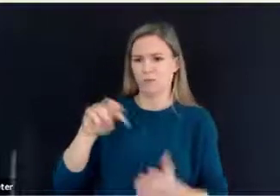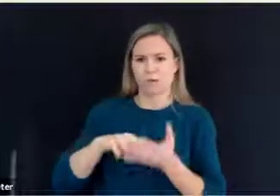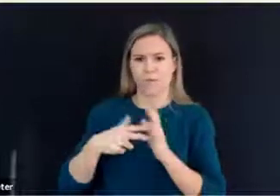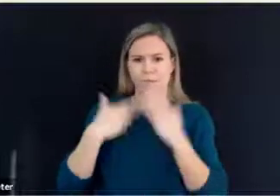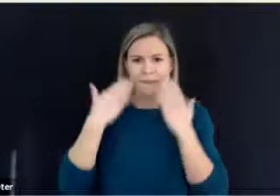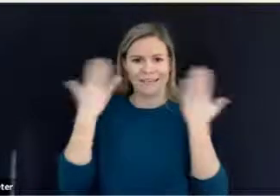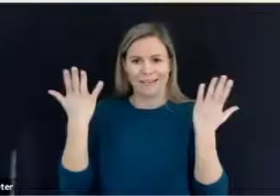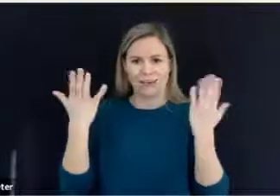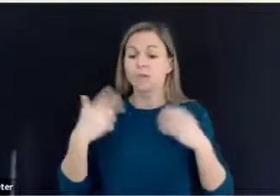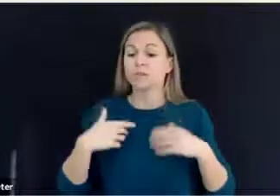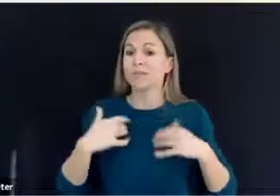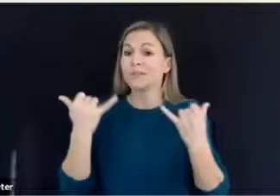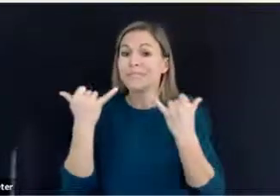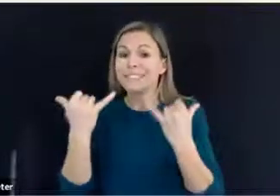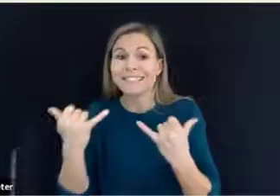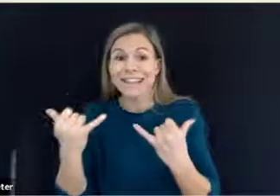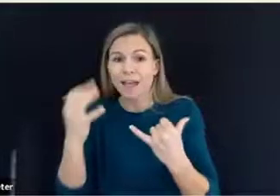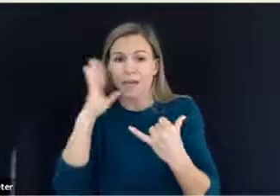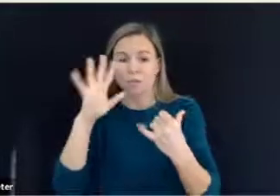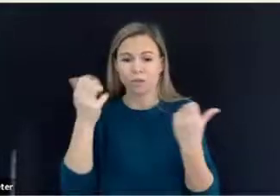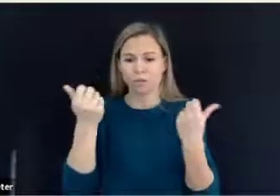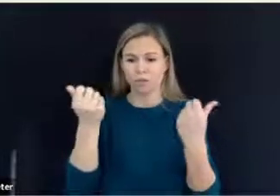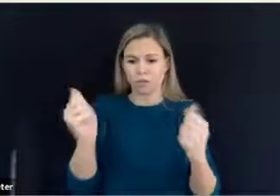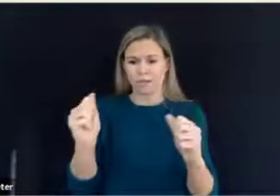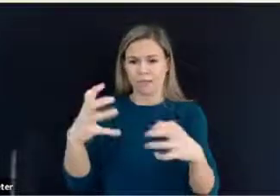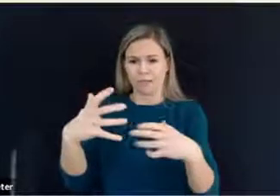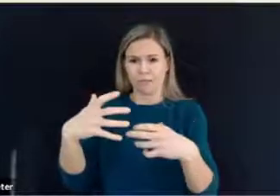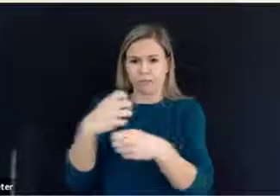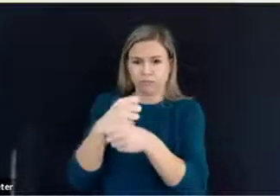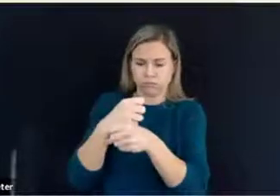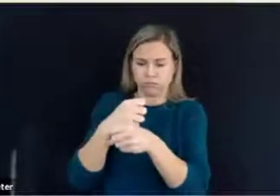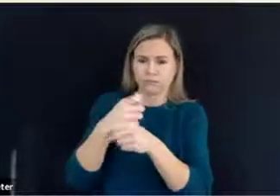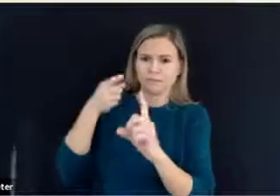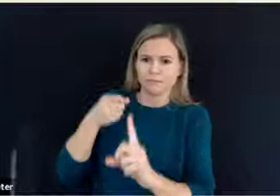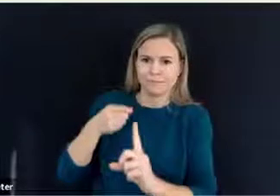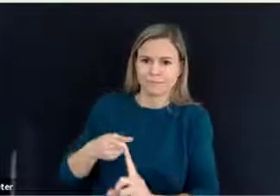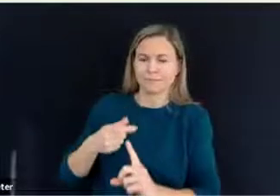so that if you see a patient, if you are providing